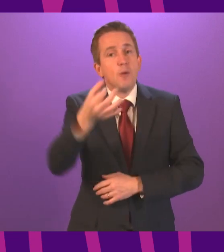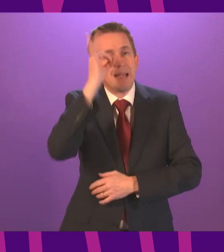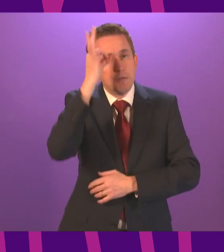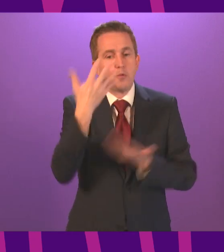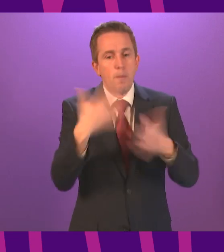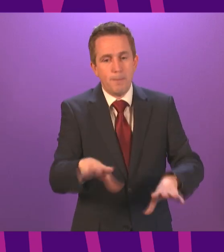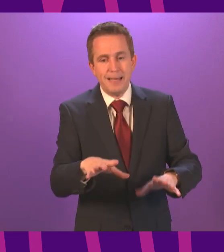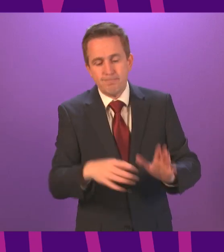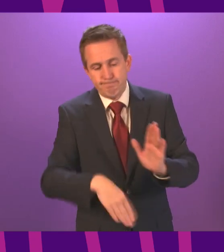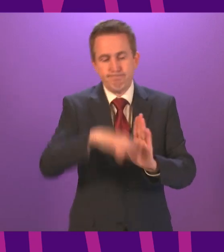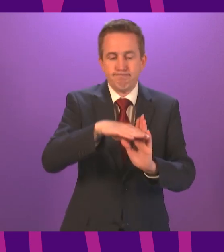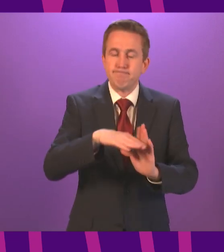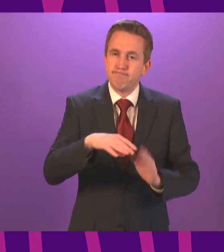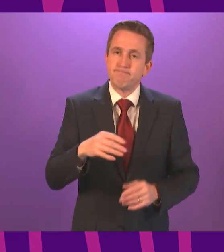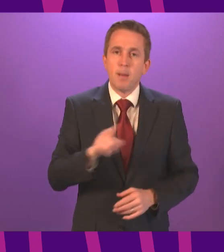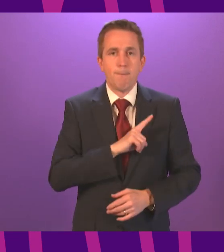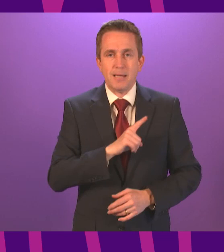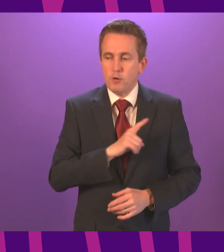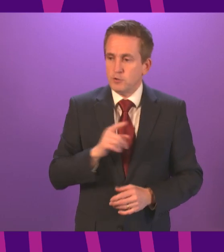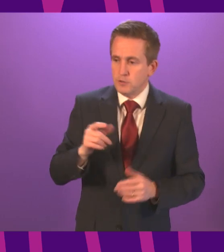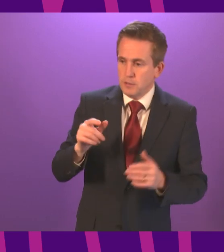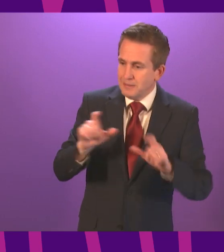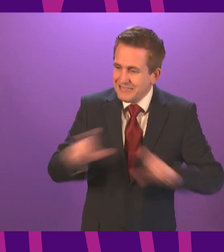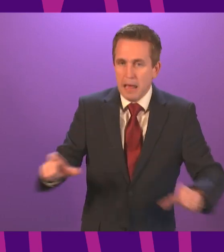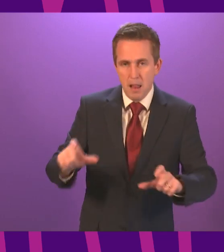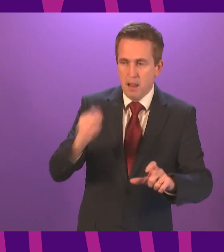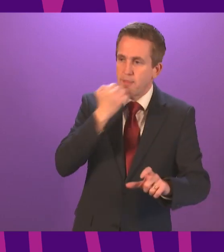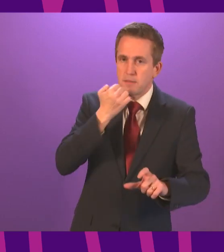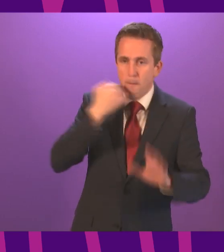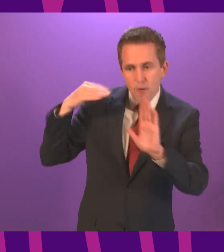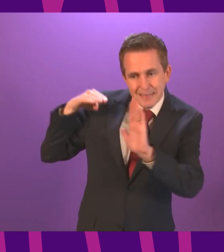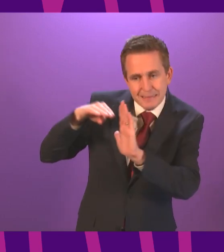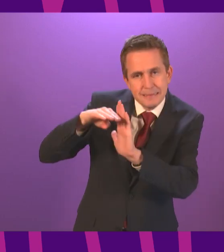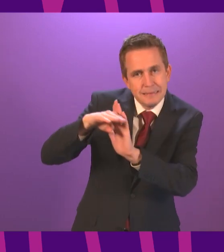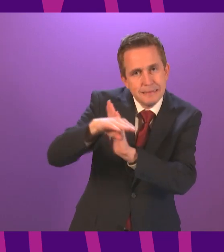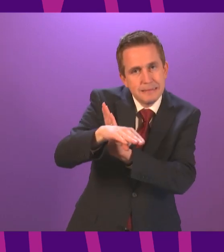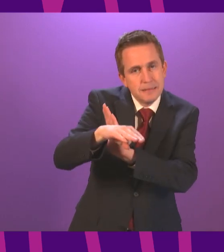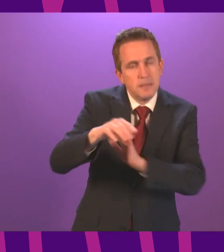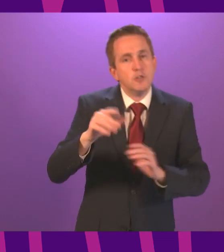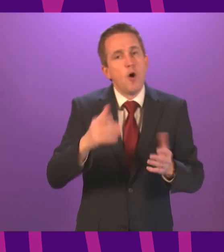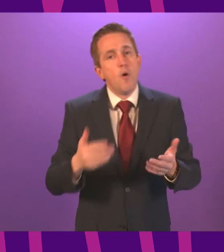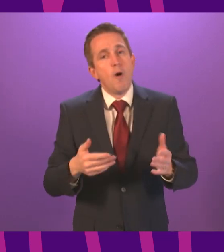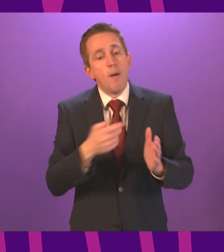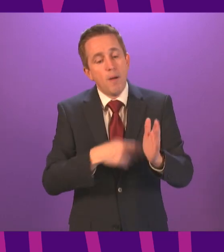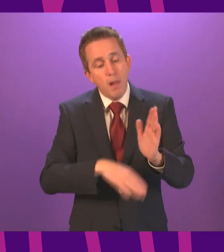but at a very high level, is to try to get their levels down more quickly, so that they